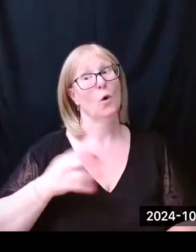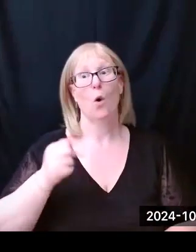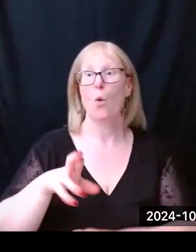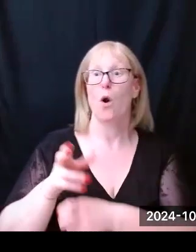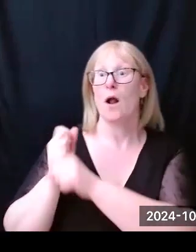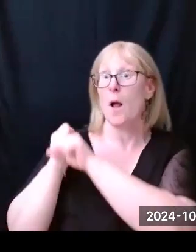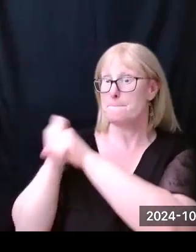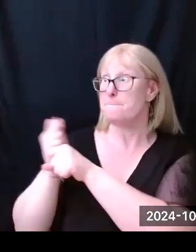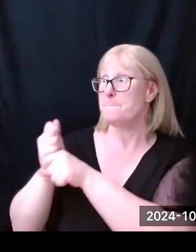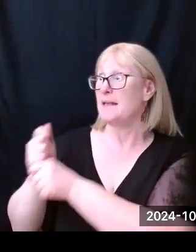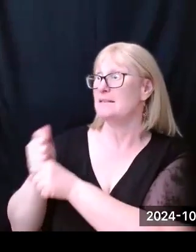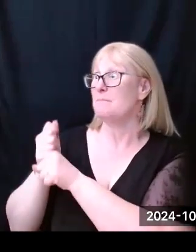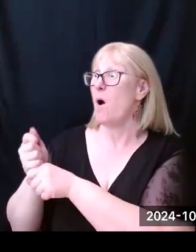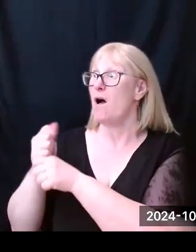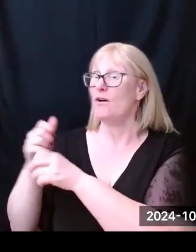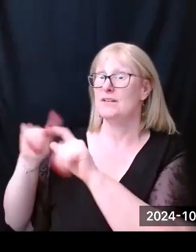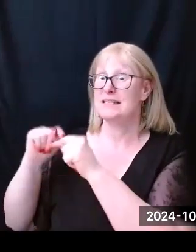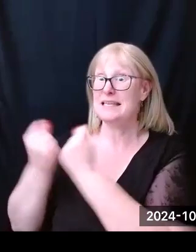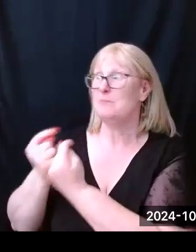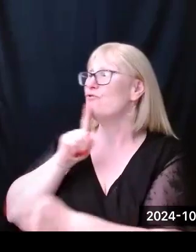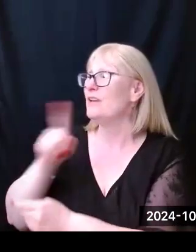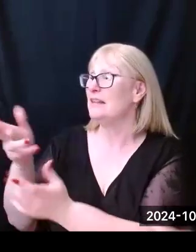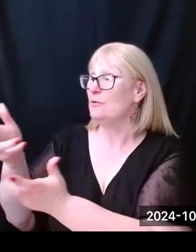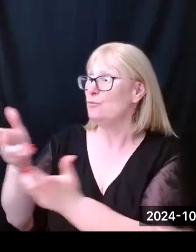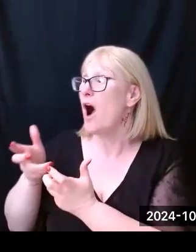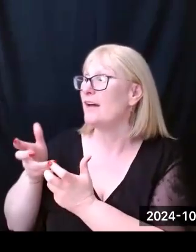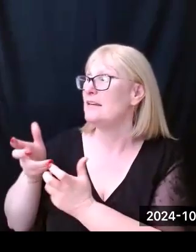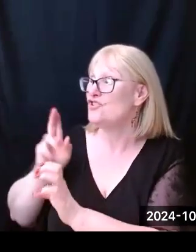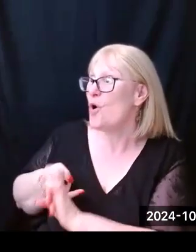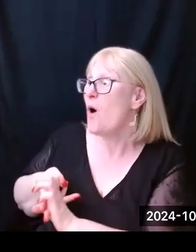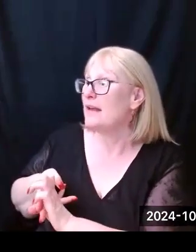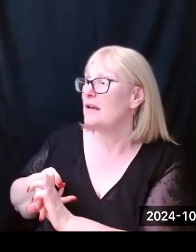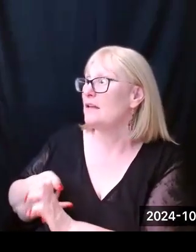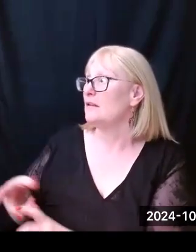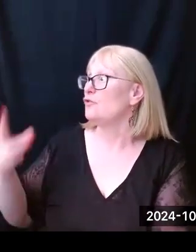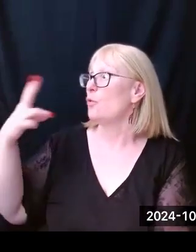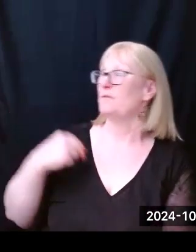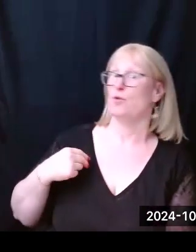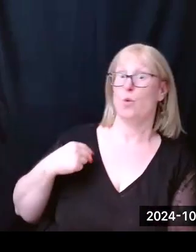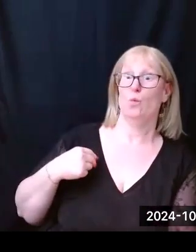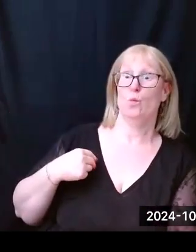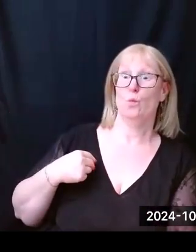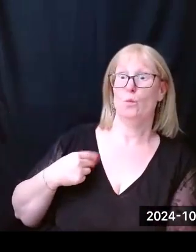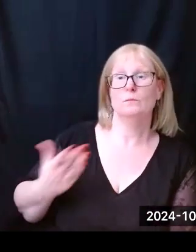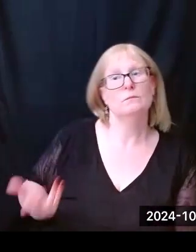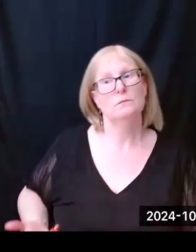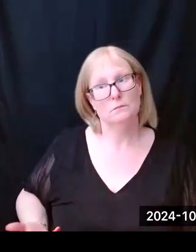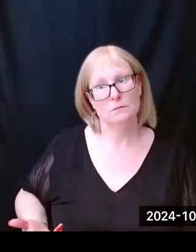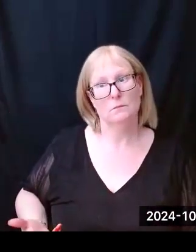team, because that is a big stress for a child. But if you learn how to deal with that and develop the coping skills to just